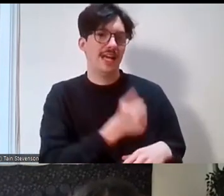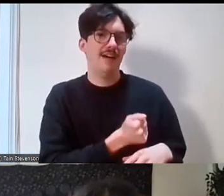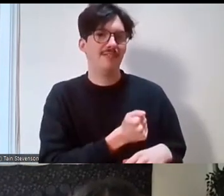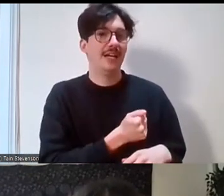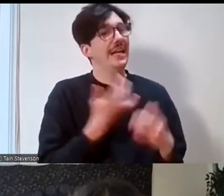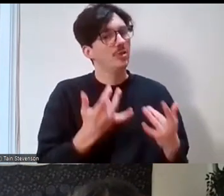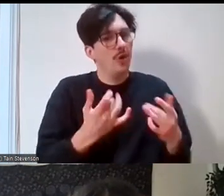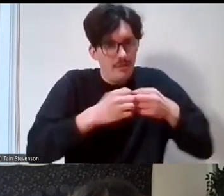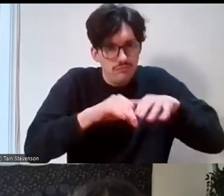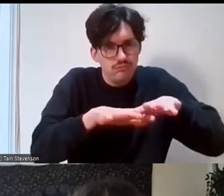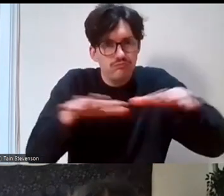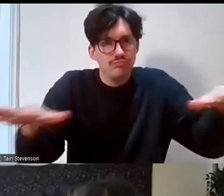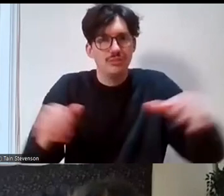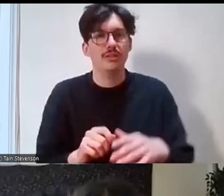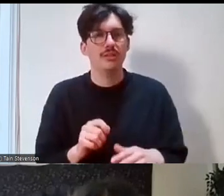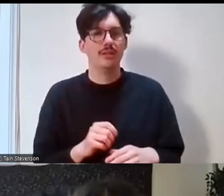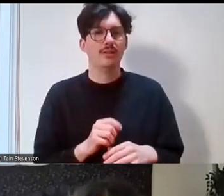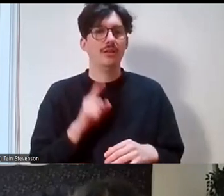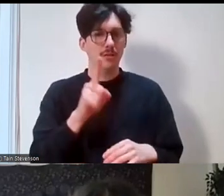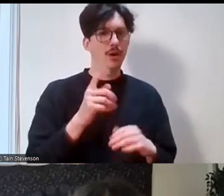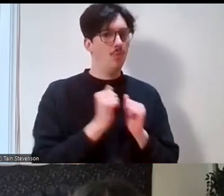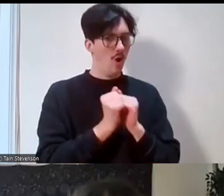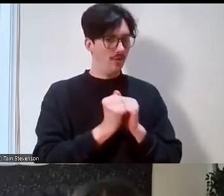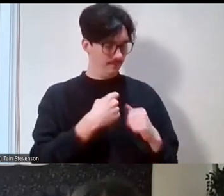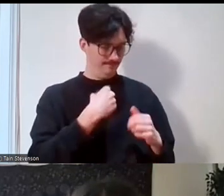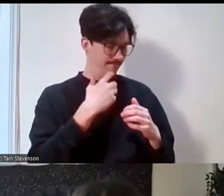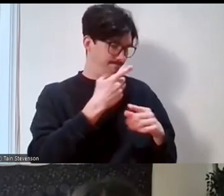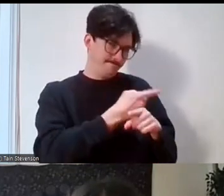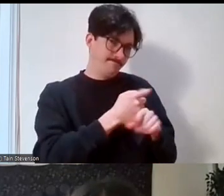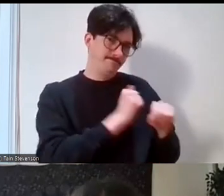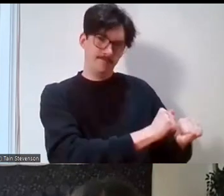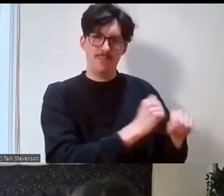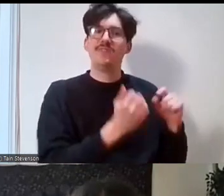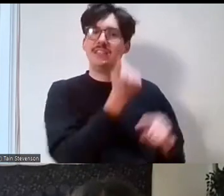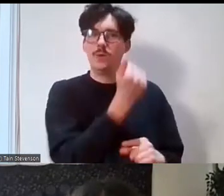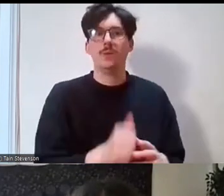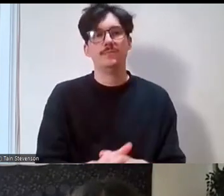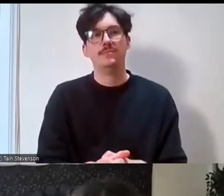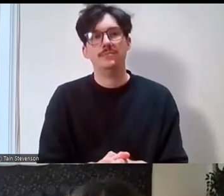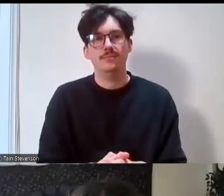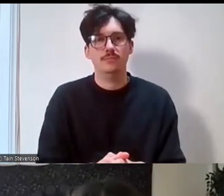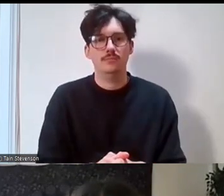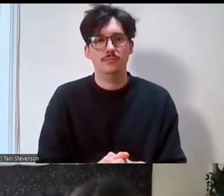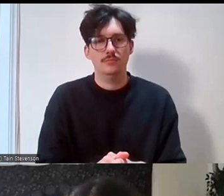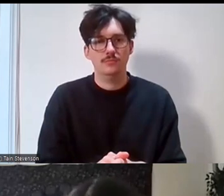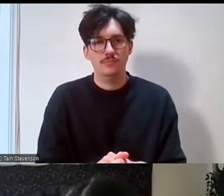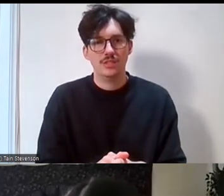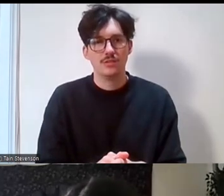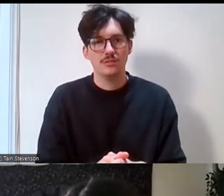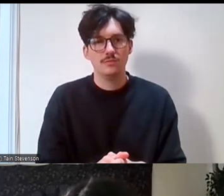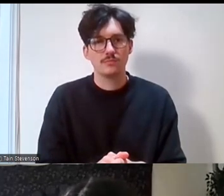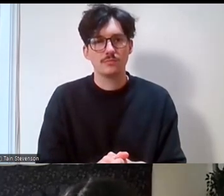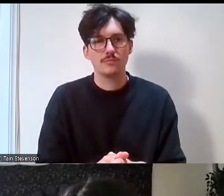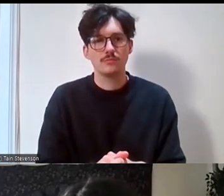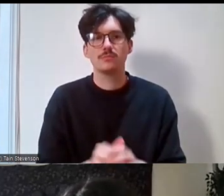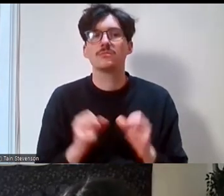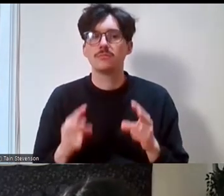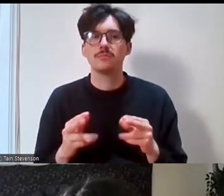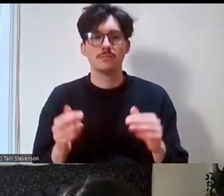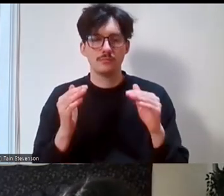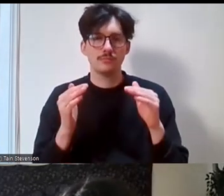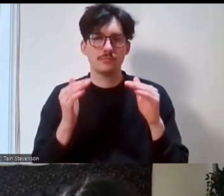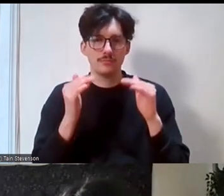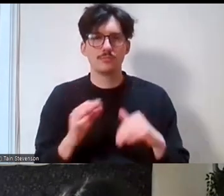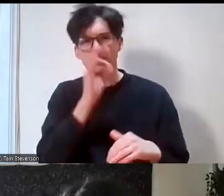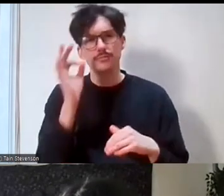but worth a conversation, investigate a bit more. Yeah okay, thank you, and I've got a question next